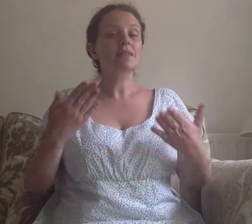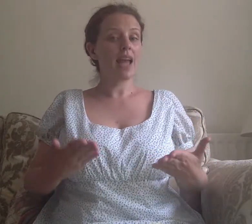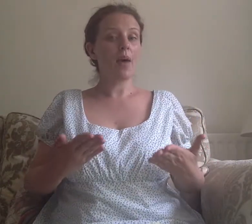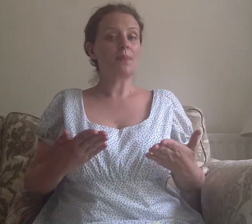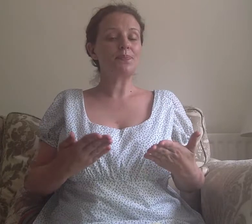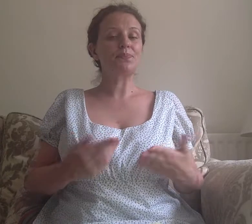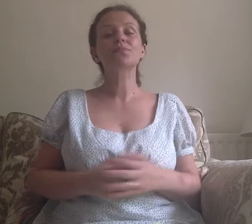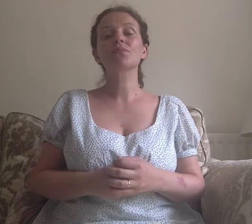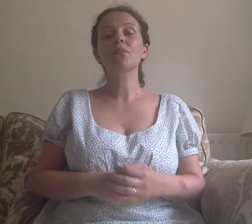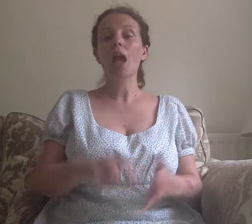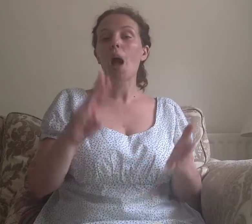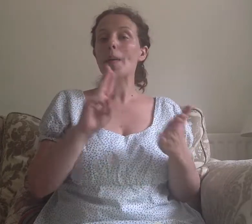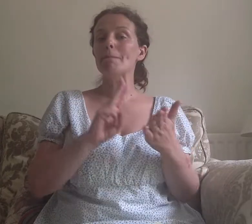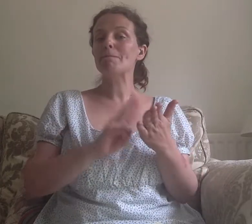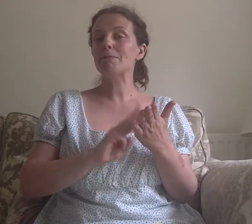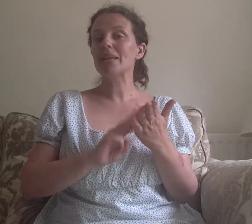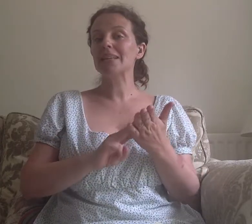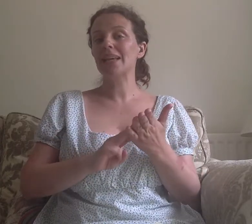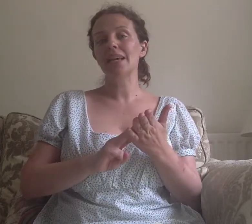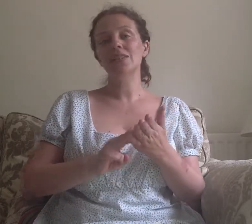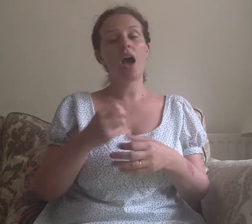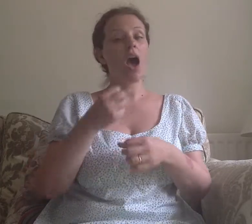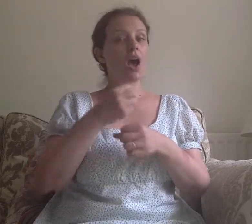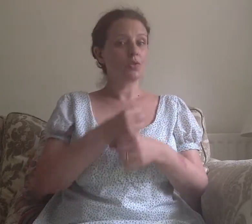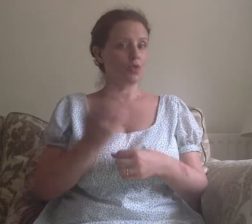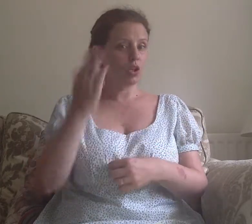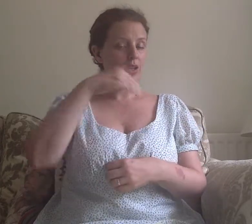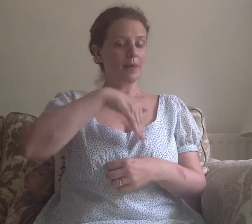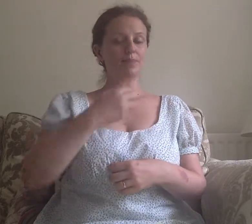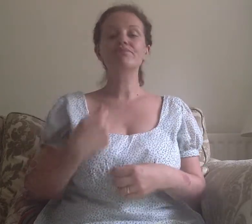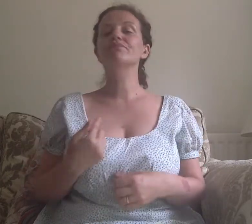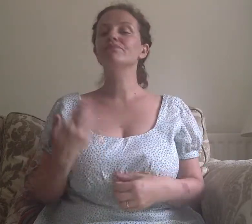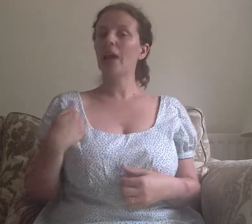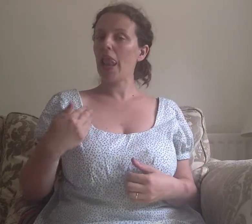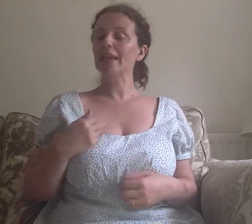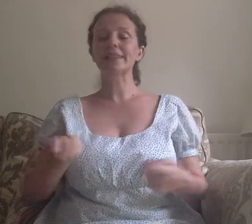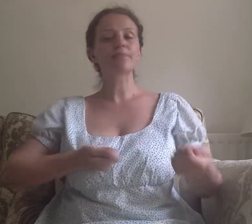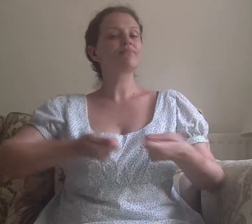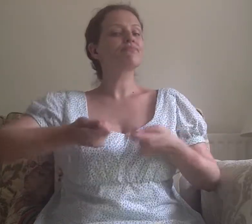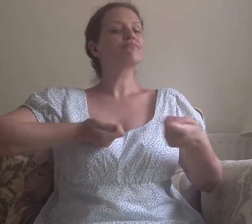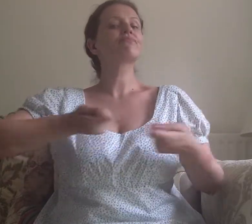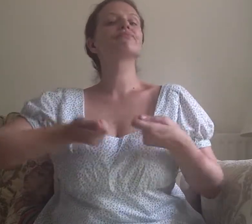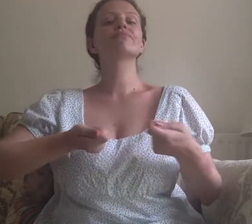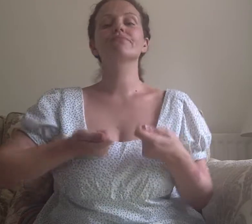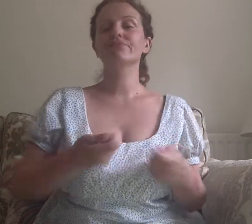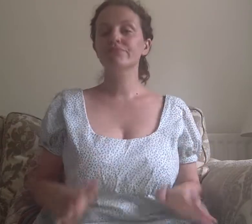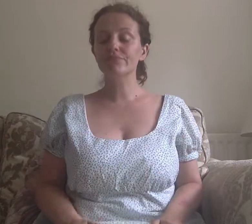Now Mrs Churchill was a lady who liked to control matters.